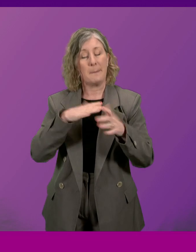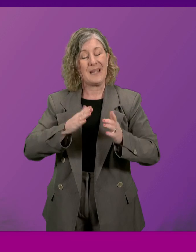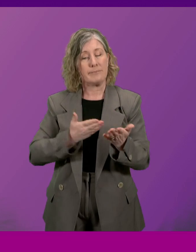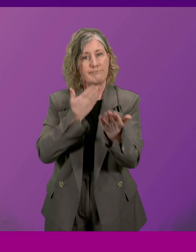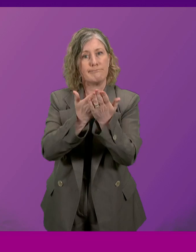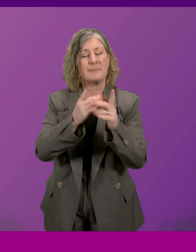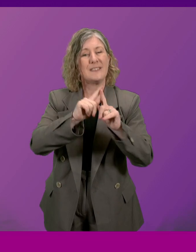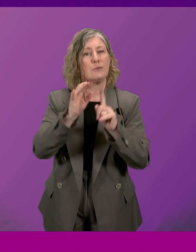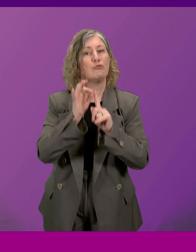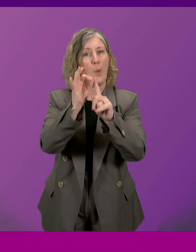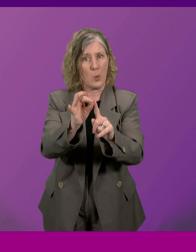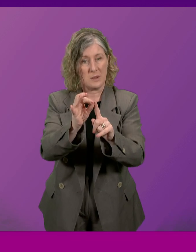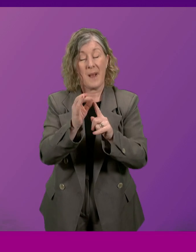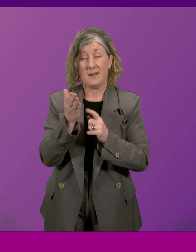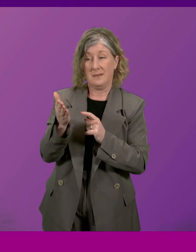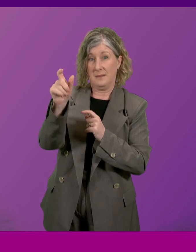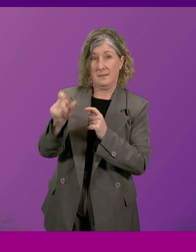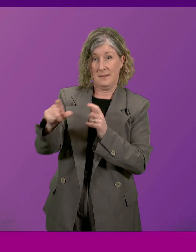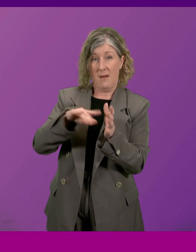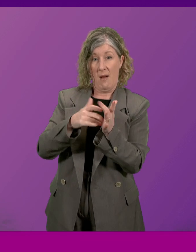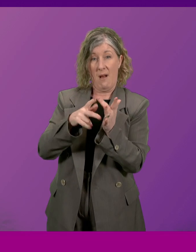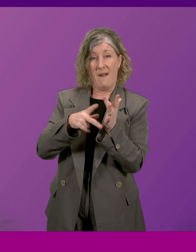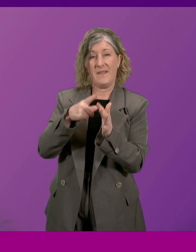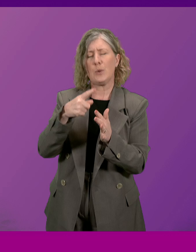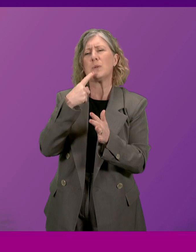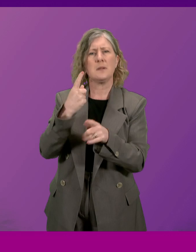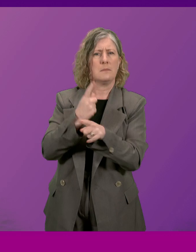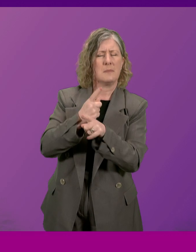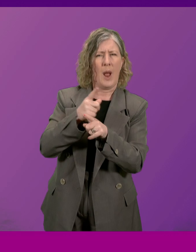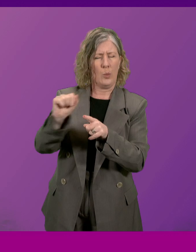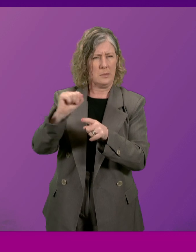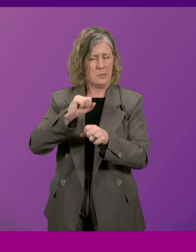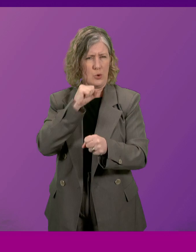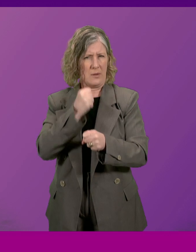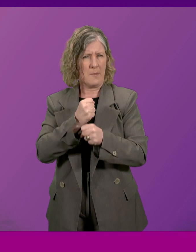but Mr Harvie’s characterisation of the Government’s programme is not accurate